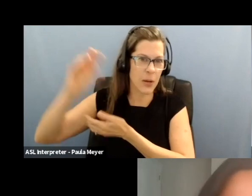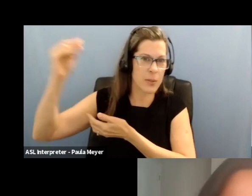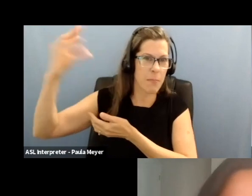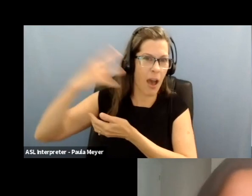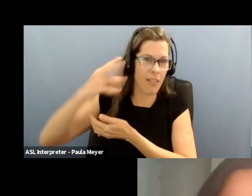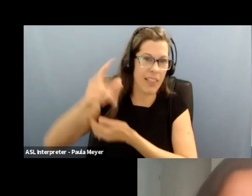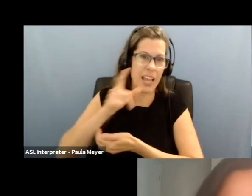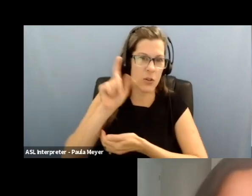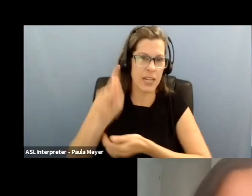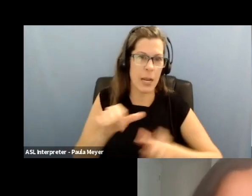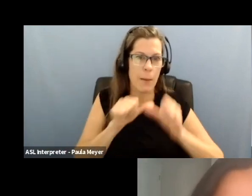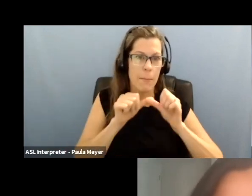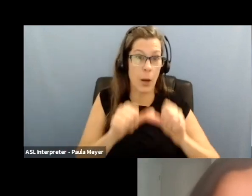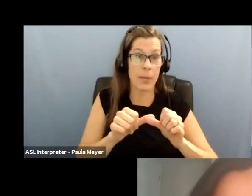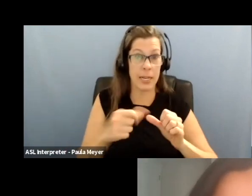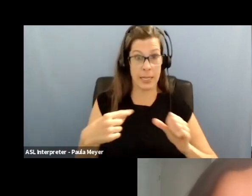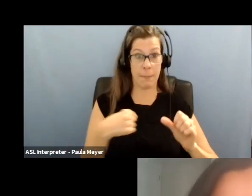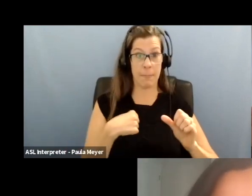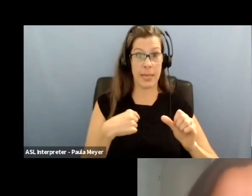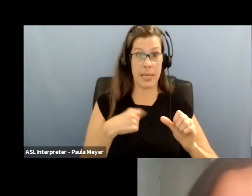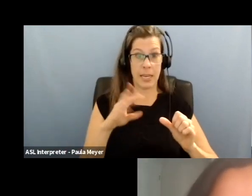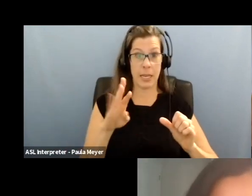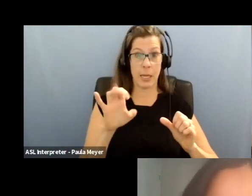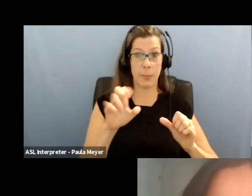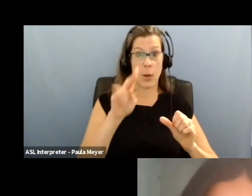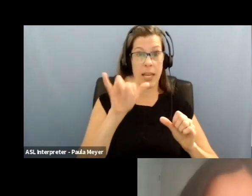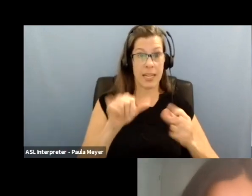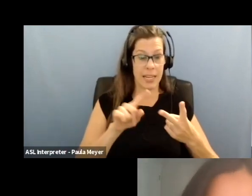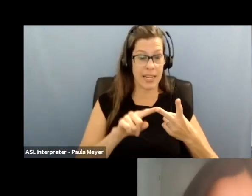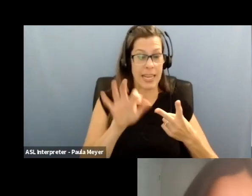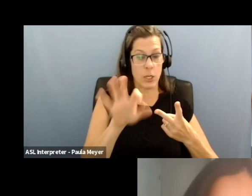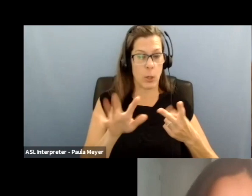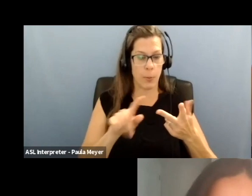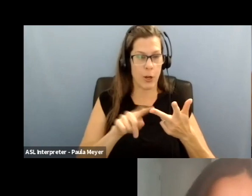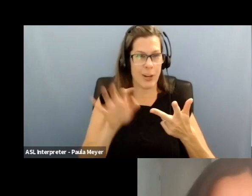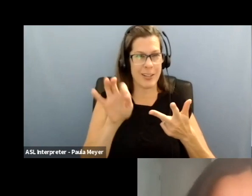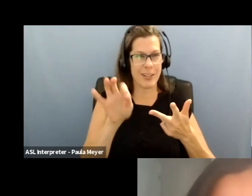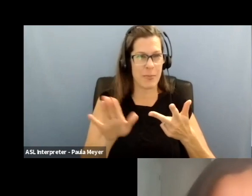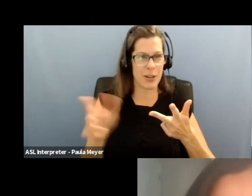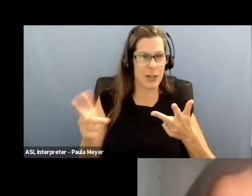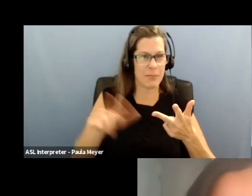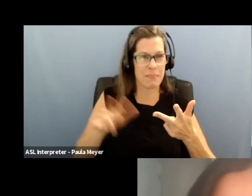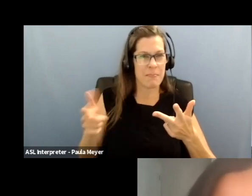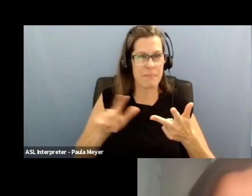So that's me and our two interpreters and they're trading off and on by turning their video on when they're ready to interpret.